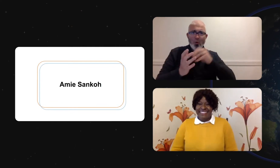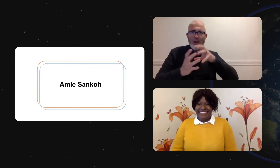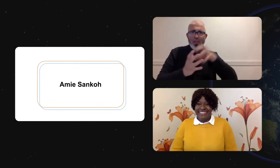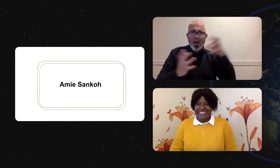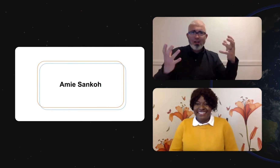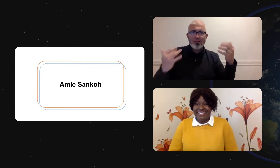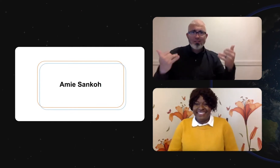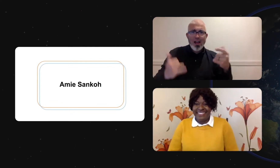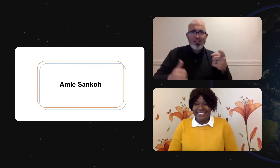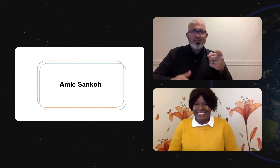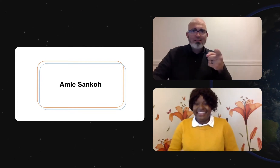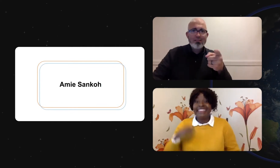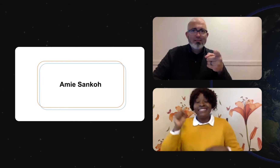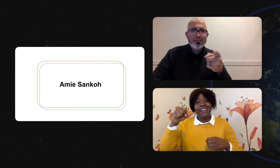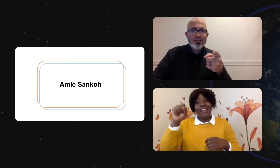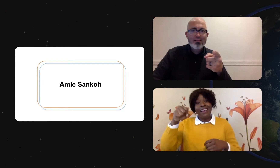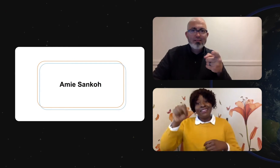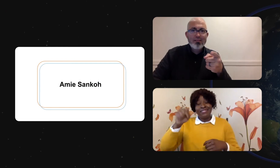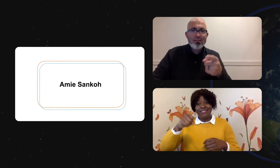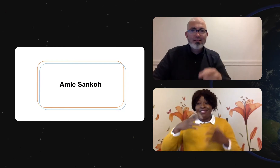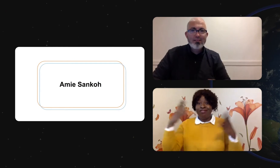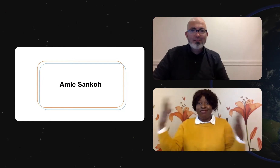I love the visual!